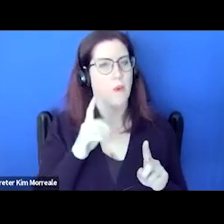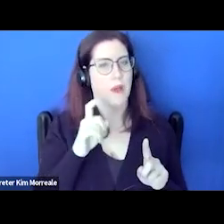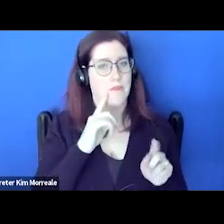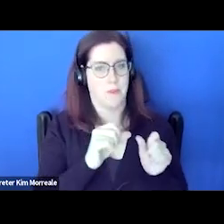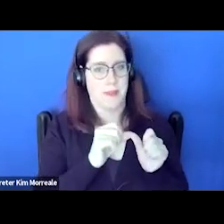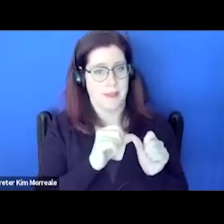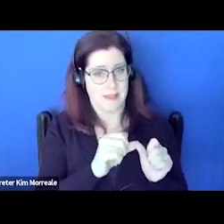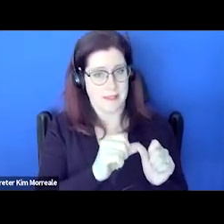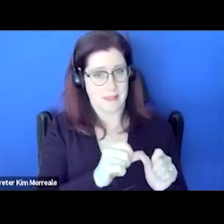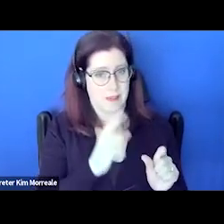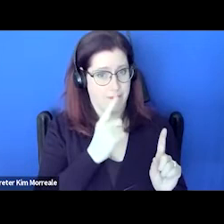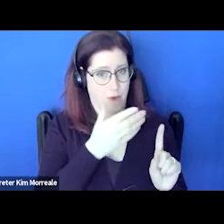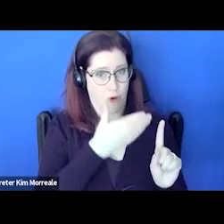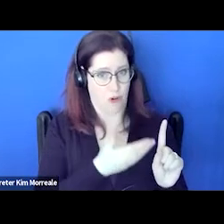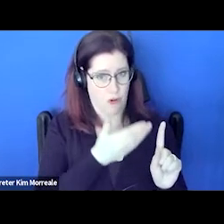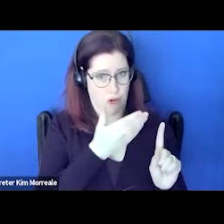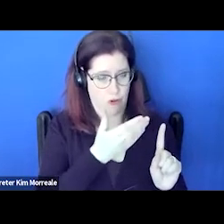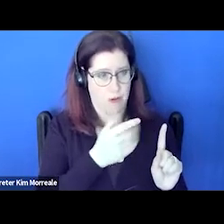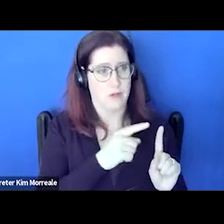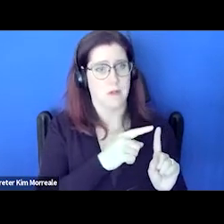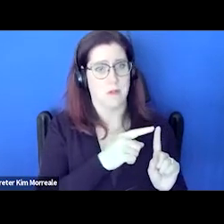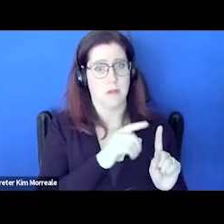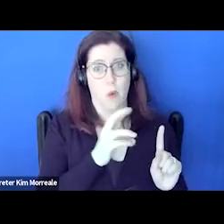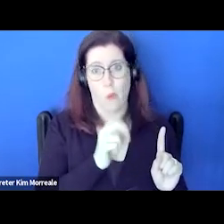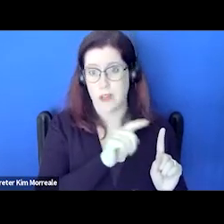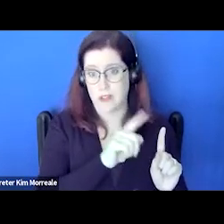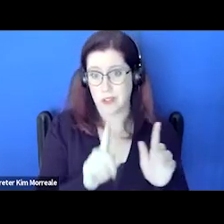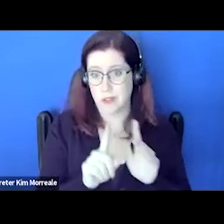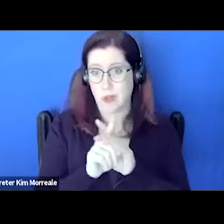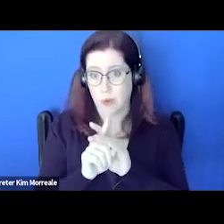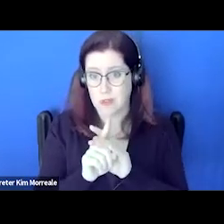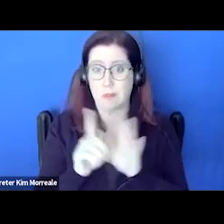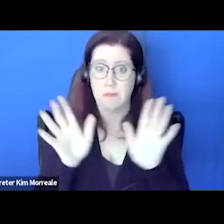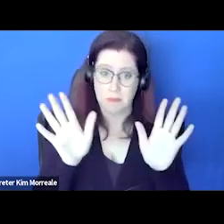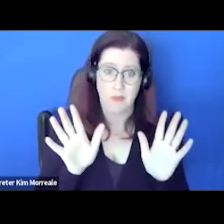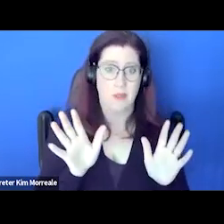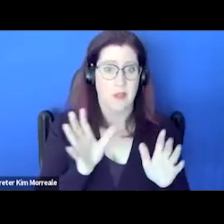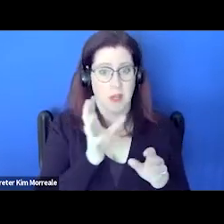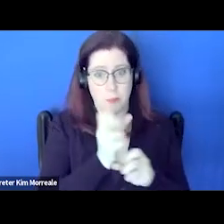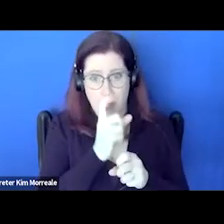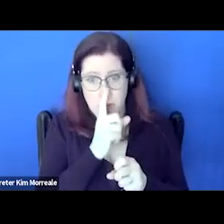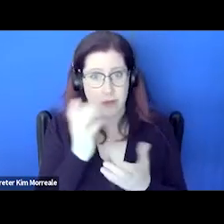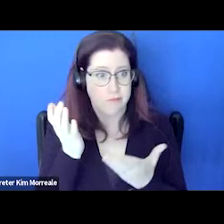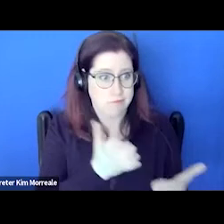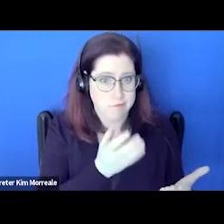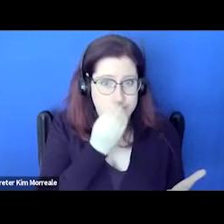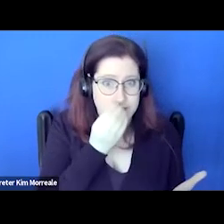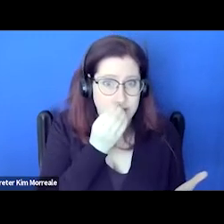And when she shows up, I would make sure that I would get her food, get her something to drink.